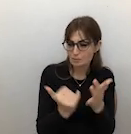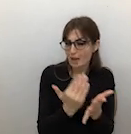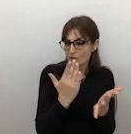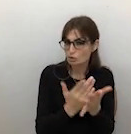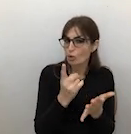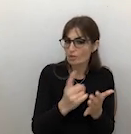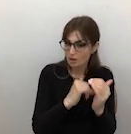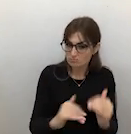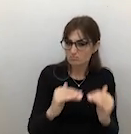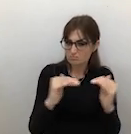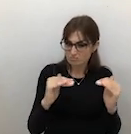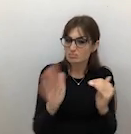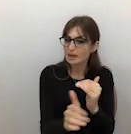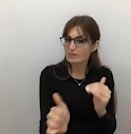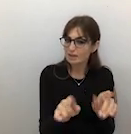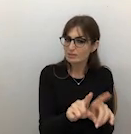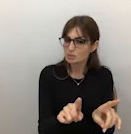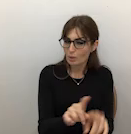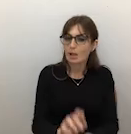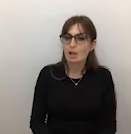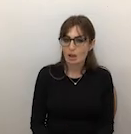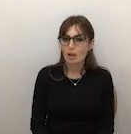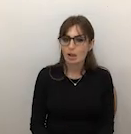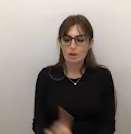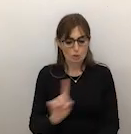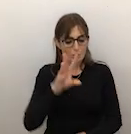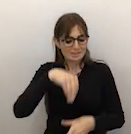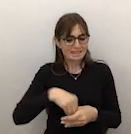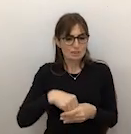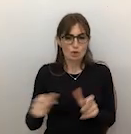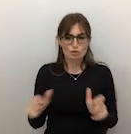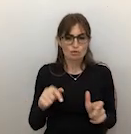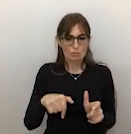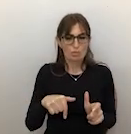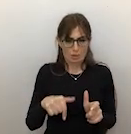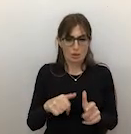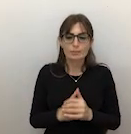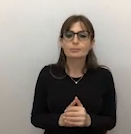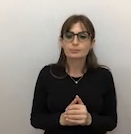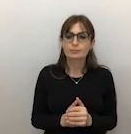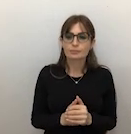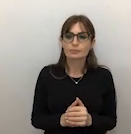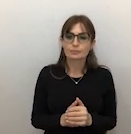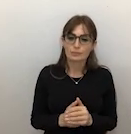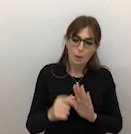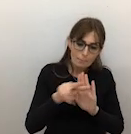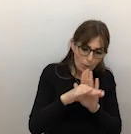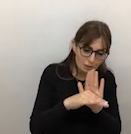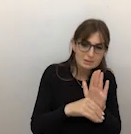to ensure they are adequate and effective. So what is an internal control? Internal controls are all of the policies